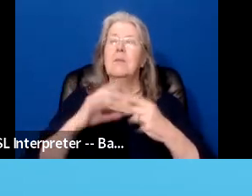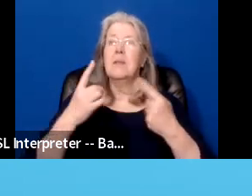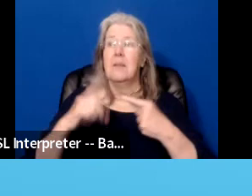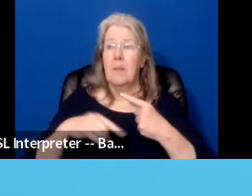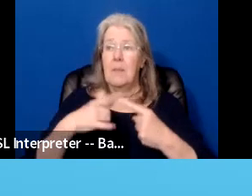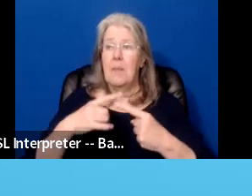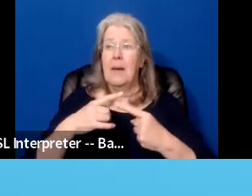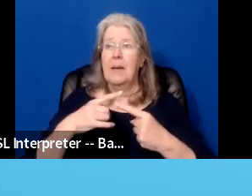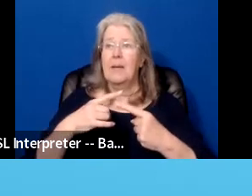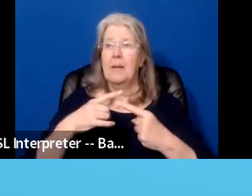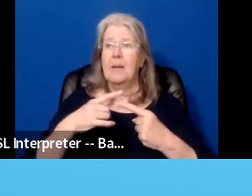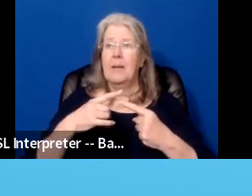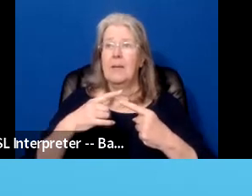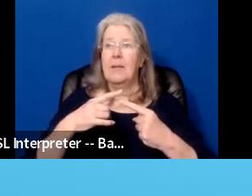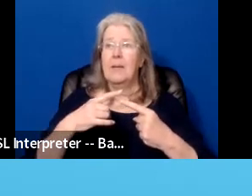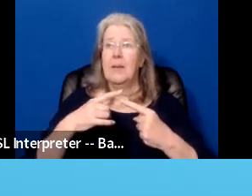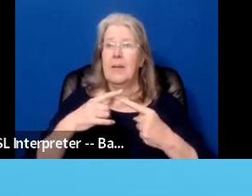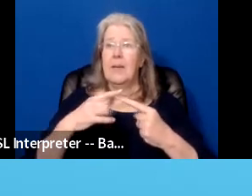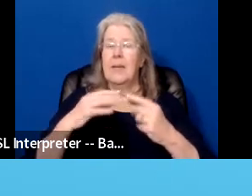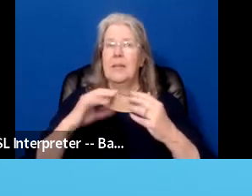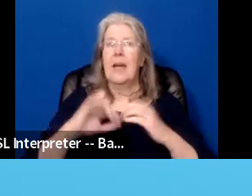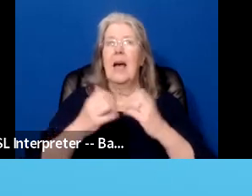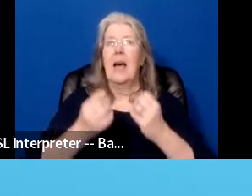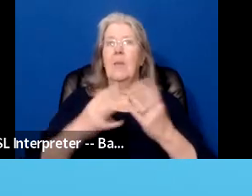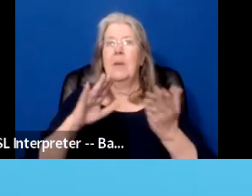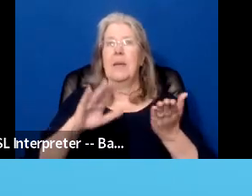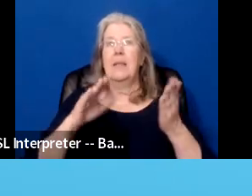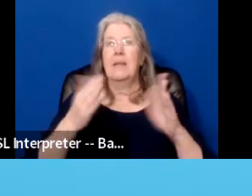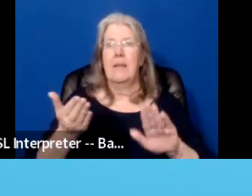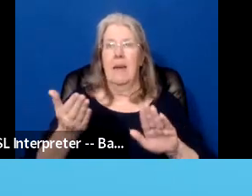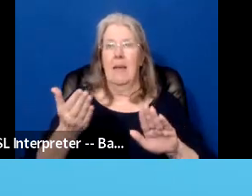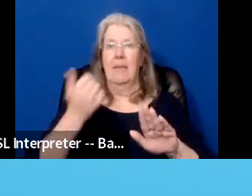deaths per day that we see with like a flu.